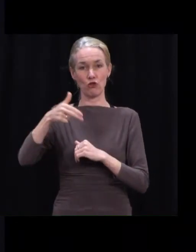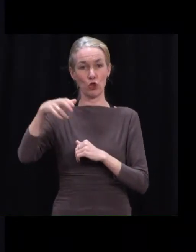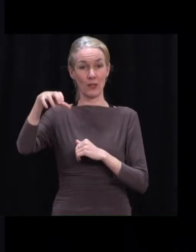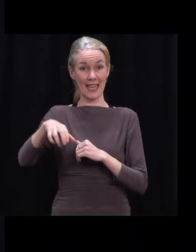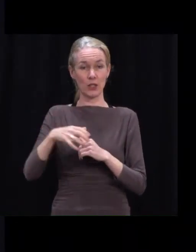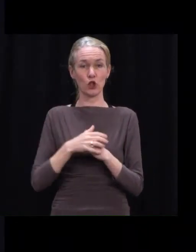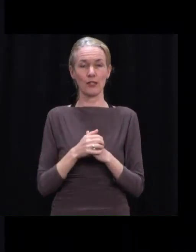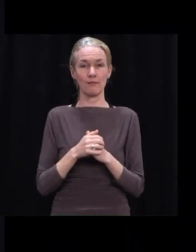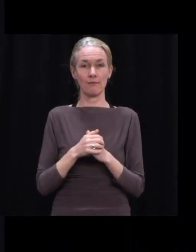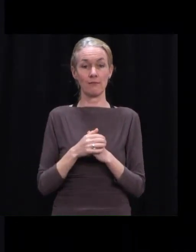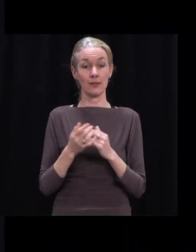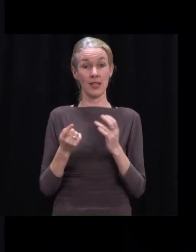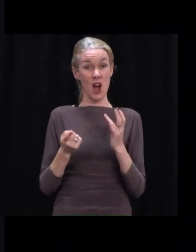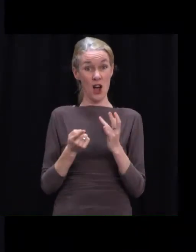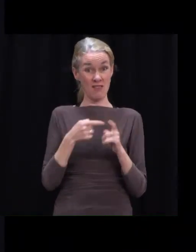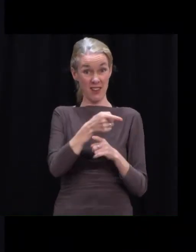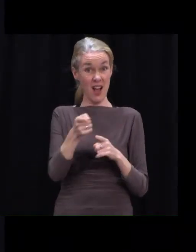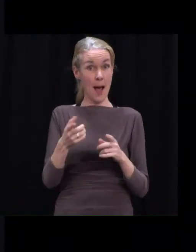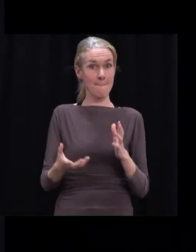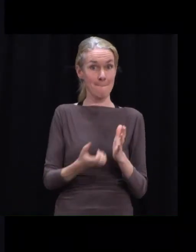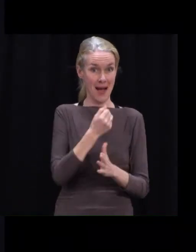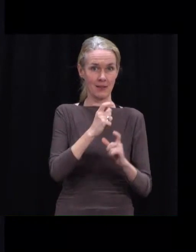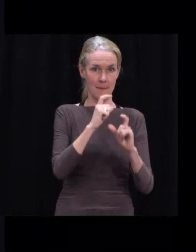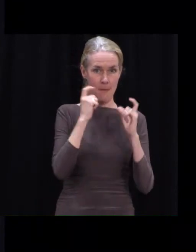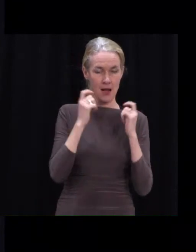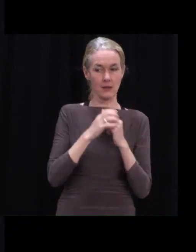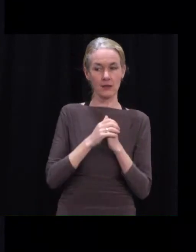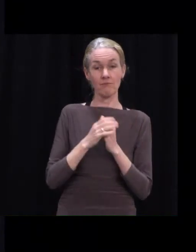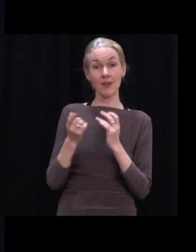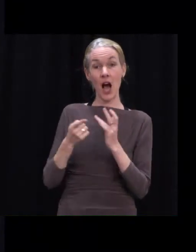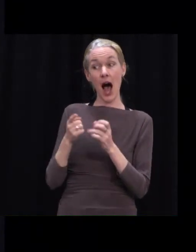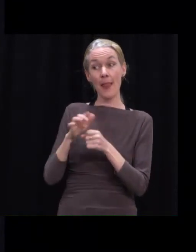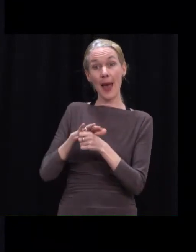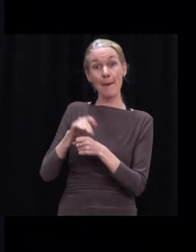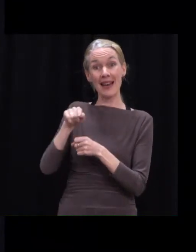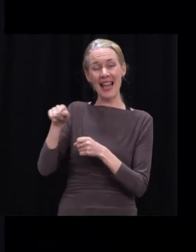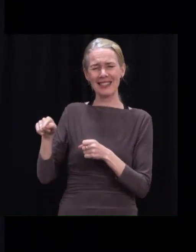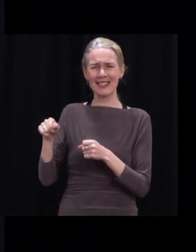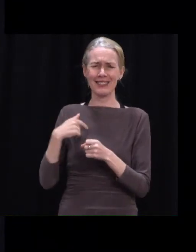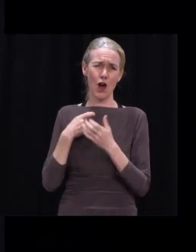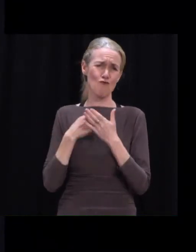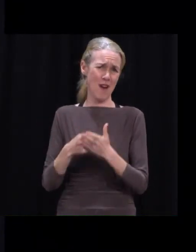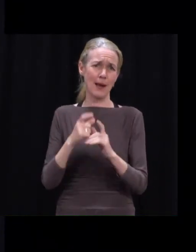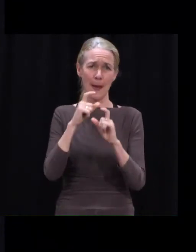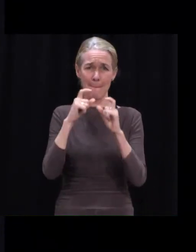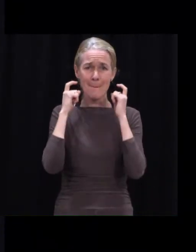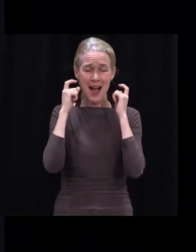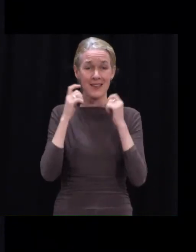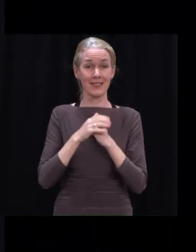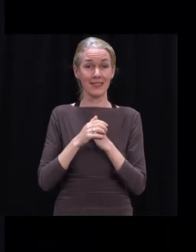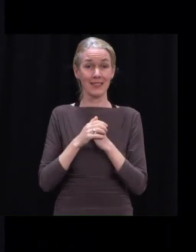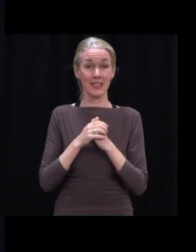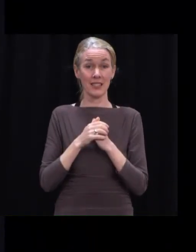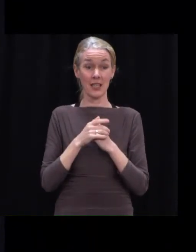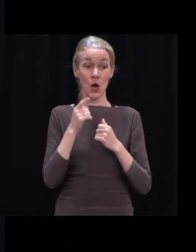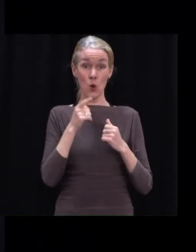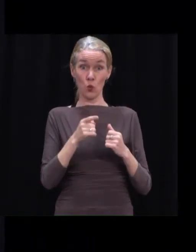to wear a mask for outfardly- facing businesses such as,